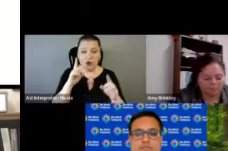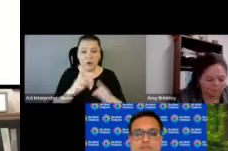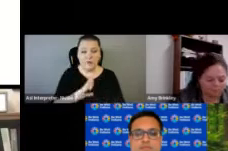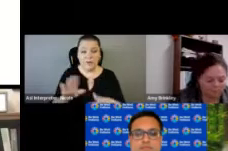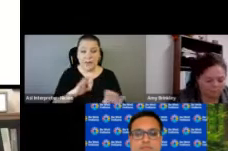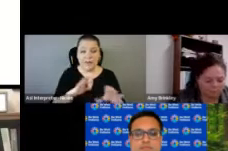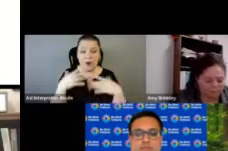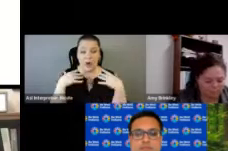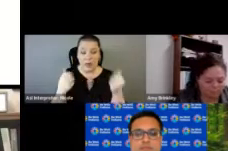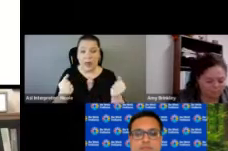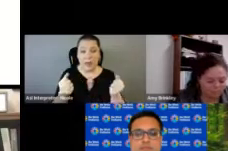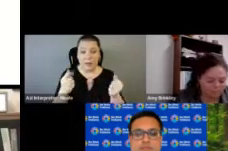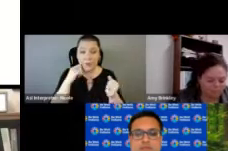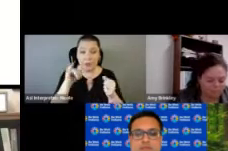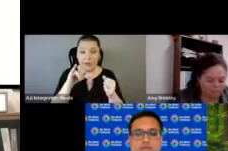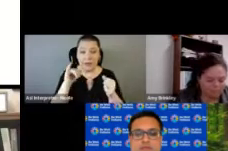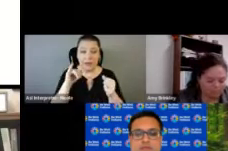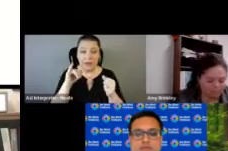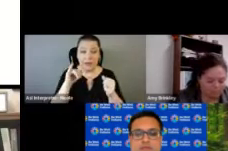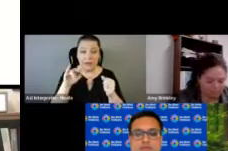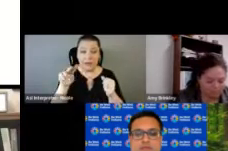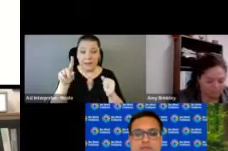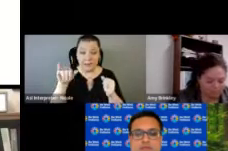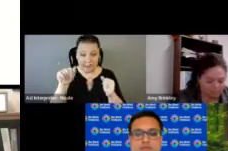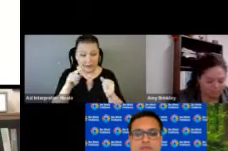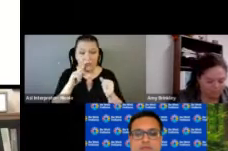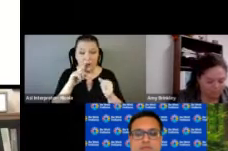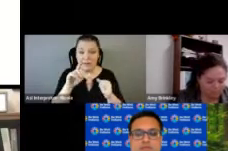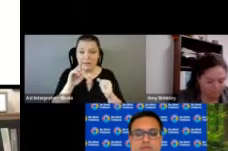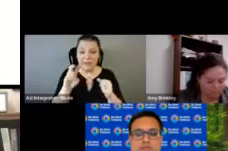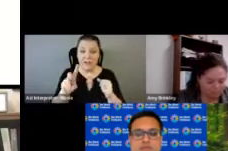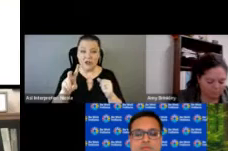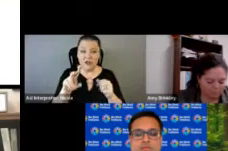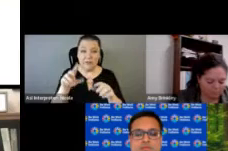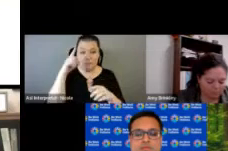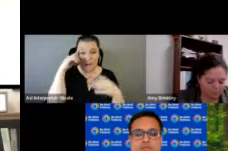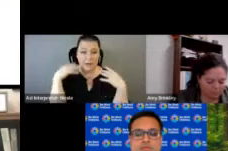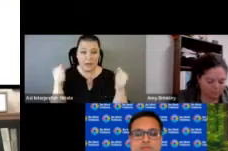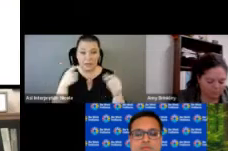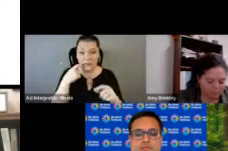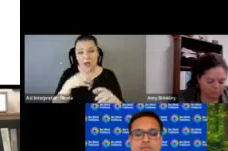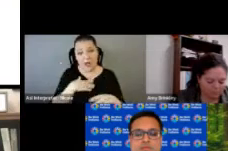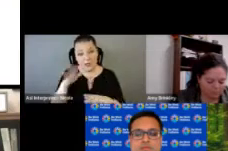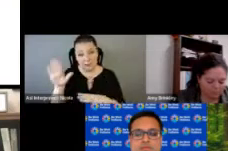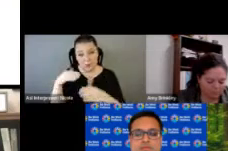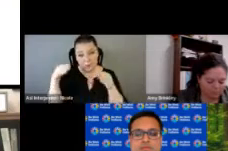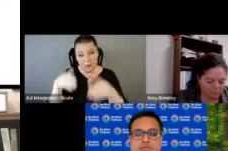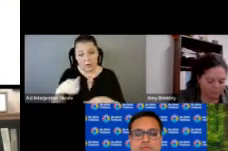for the Indiana Division of Mental Health and Addiction; and his responsibilities focused on progressing the level of data